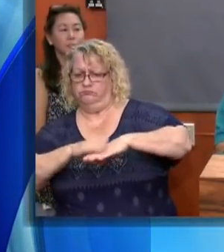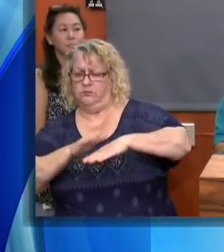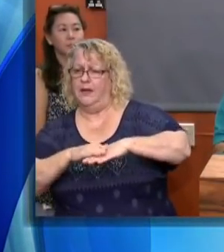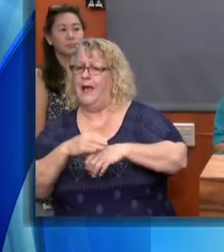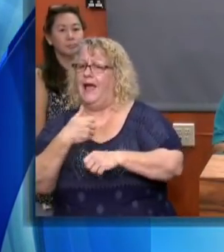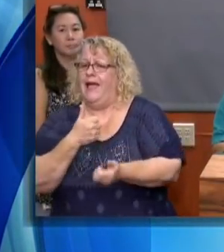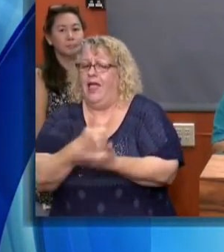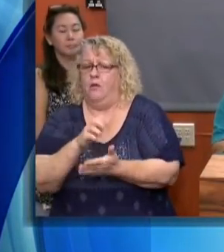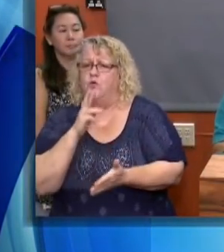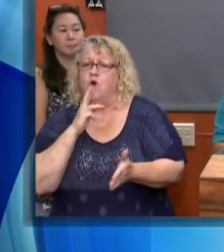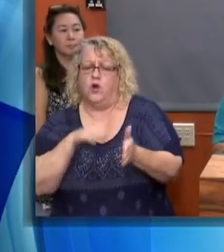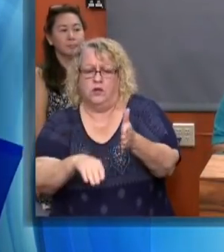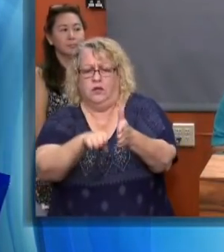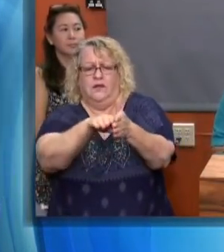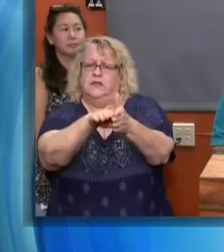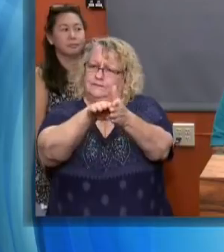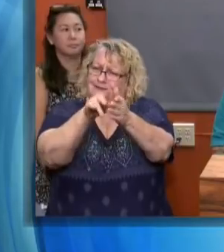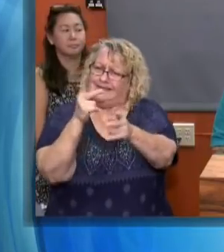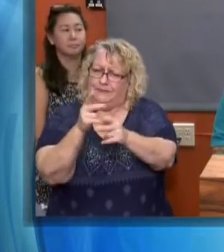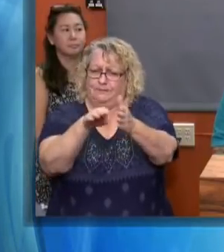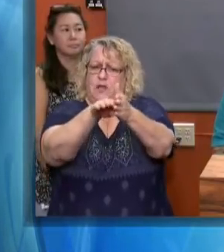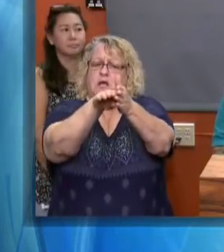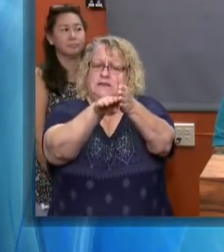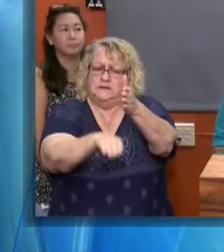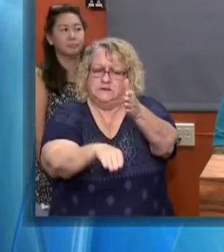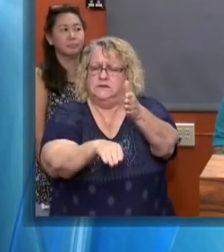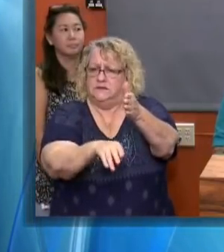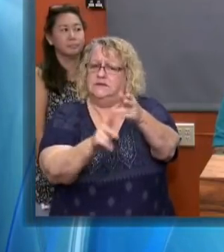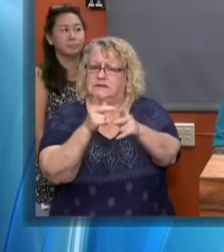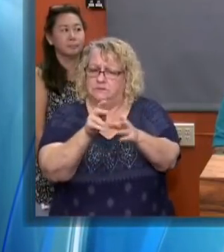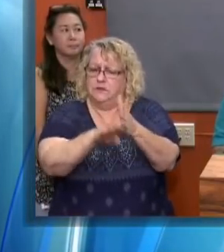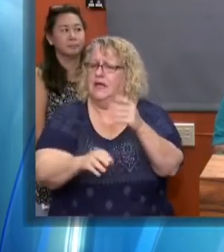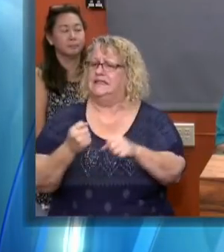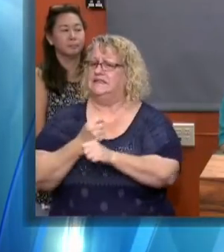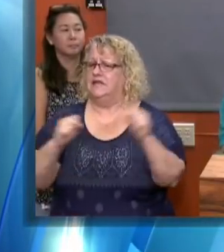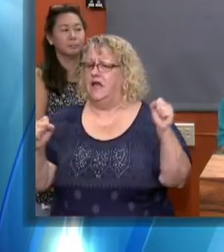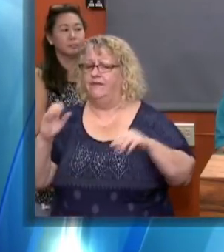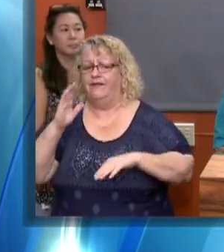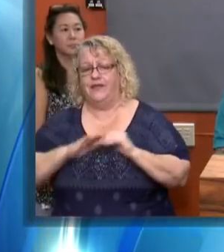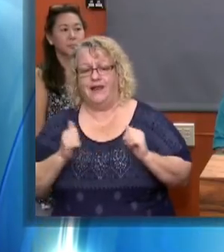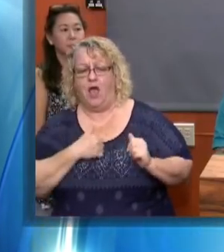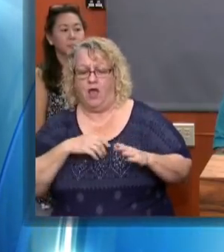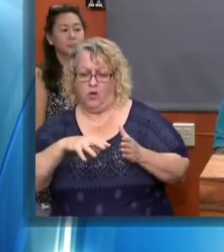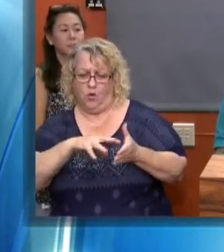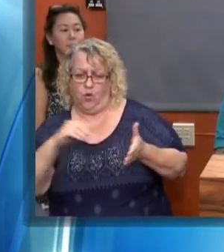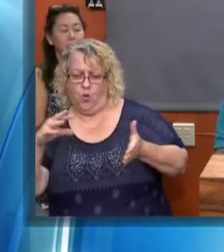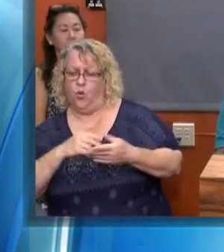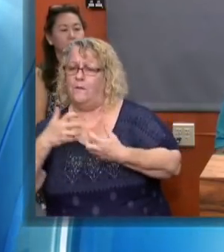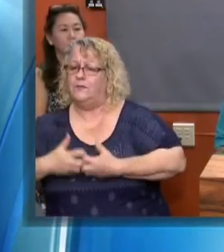PROACTIVE BASICALLY, OUT OF THE ABUNDANCE OF CAUTION, TO TRY TO LOWER THE WATER LEVEL